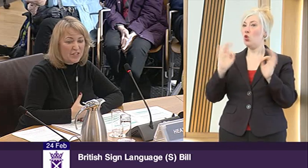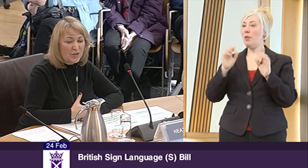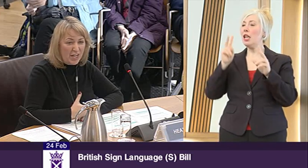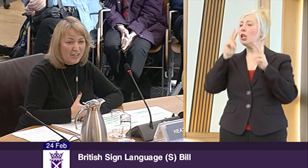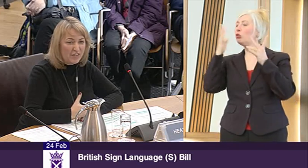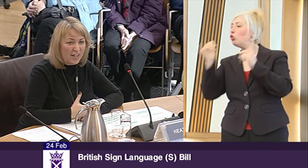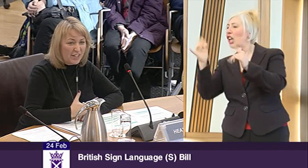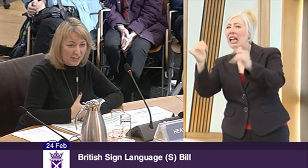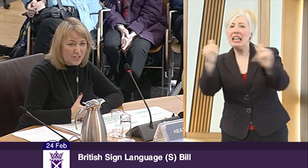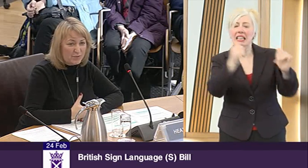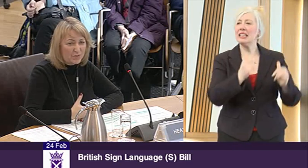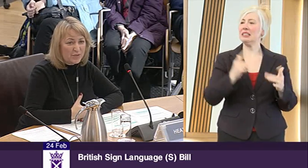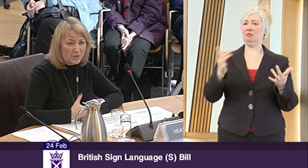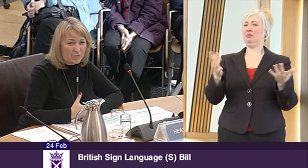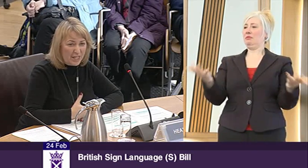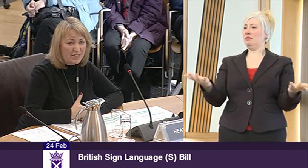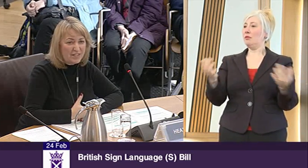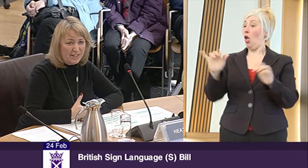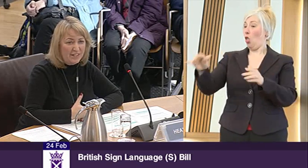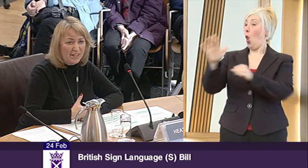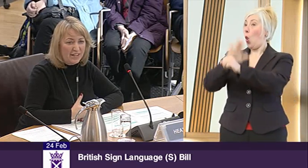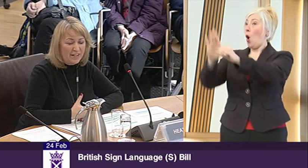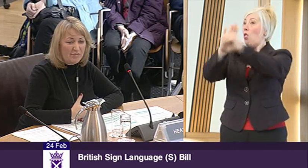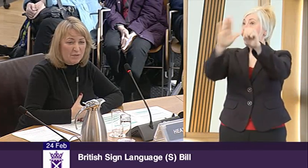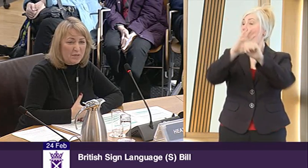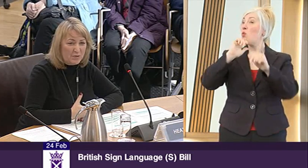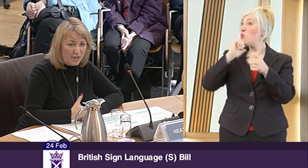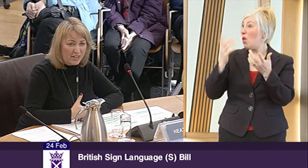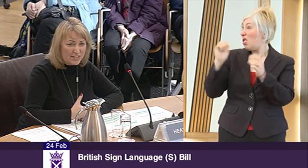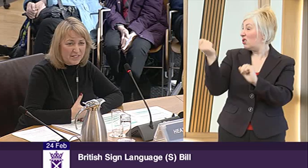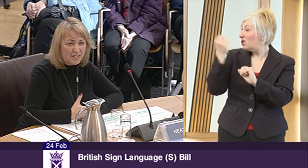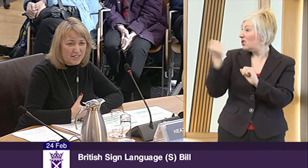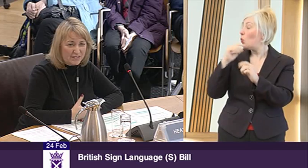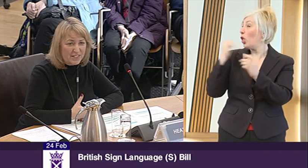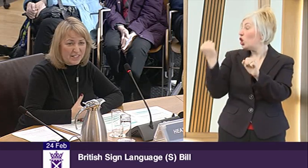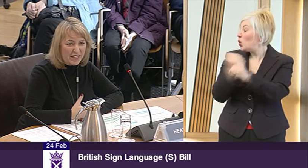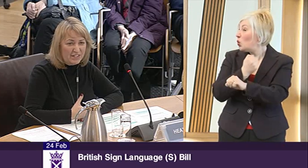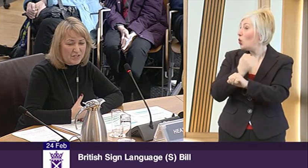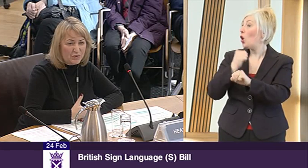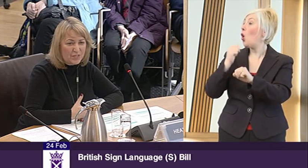local plans. It is a question of how accountable the local plans are and of how people will